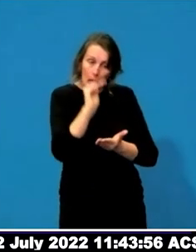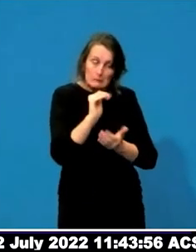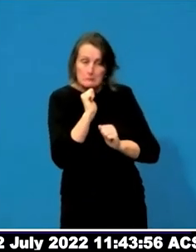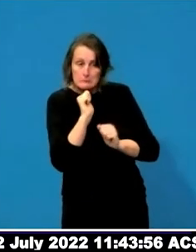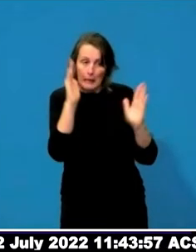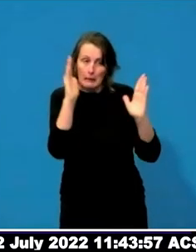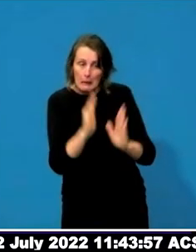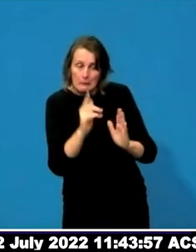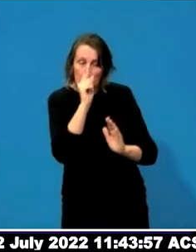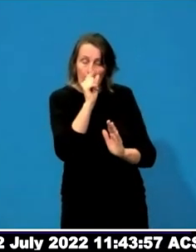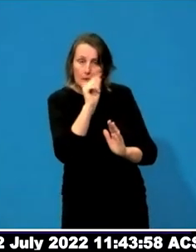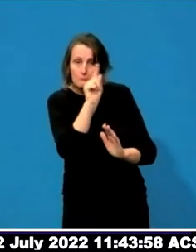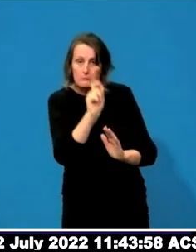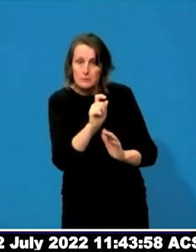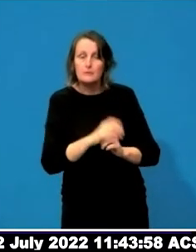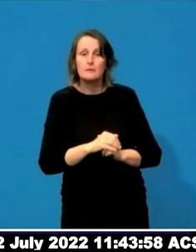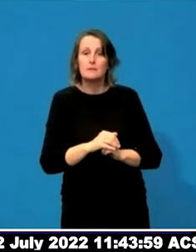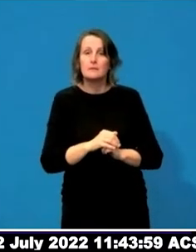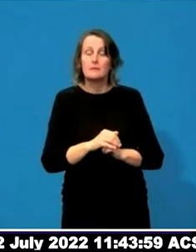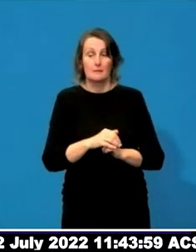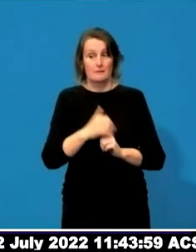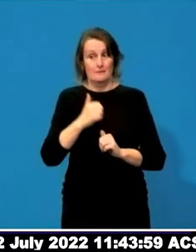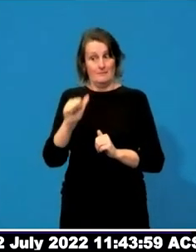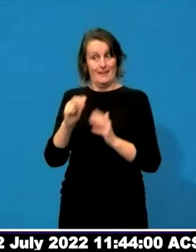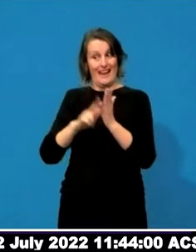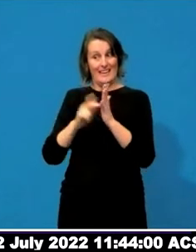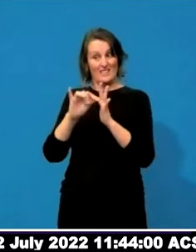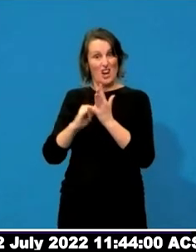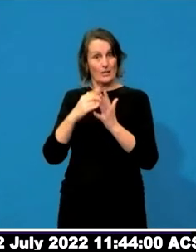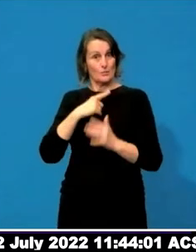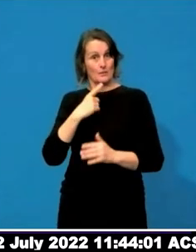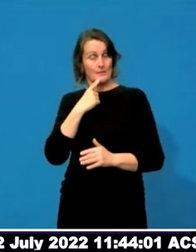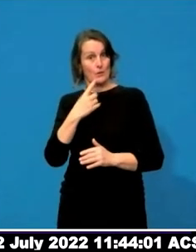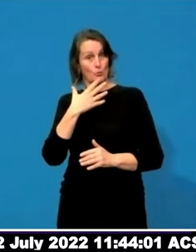The - one of the aims of the scheme is that we want to be working towards independence,